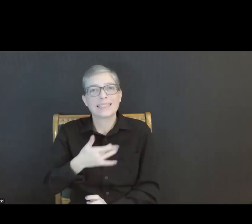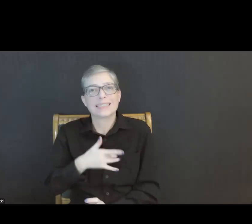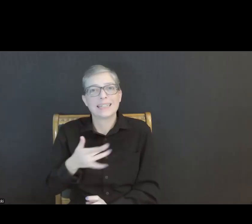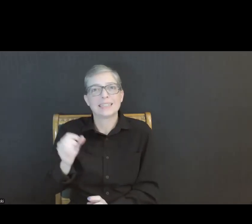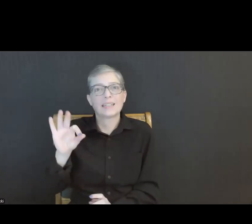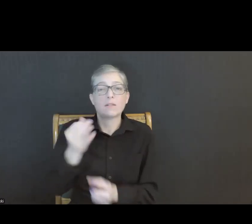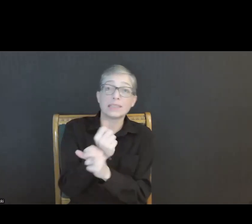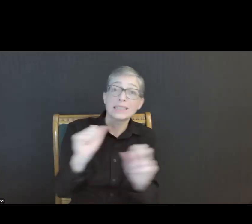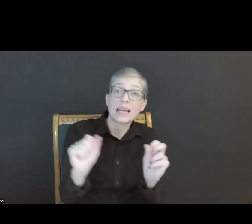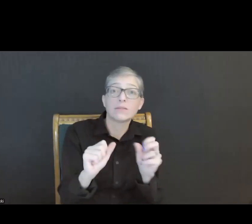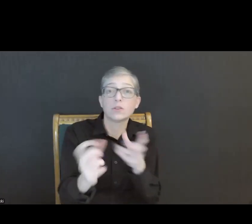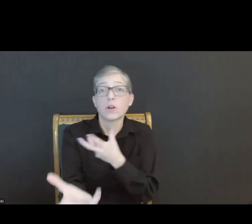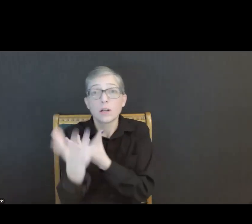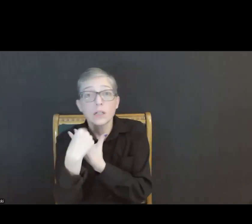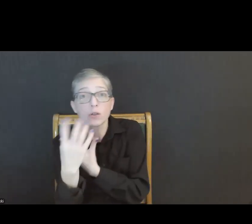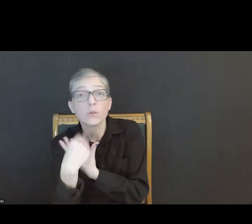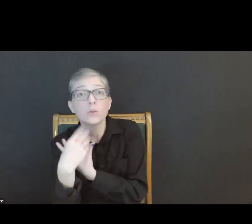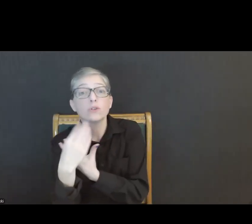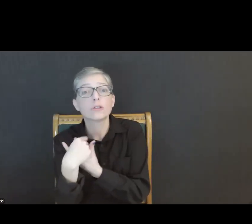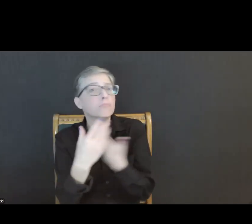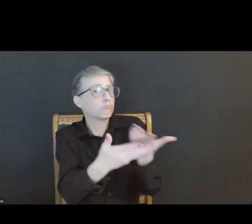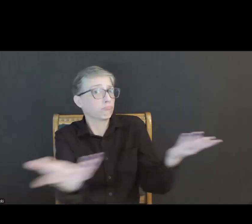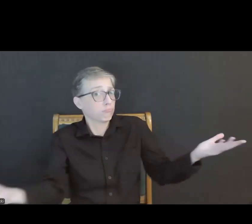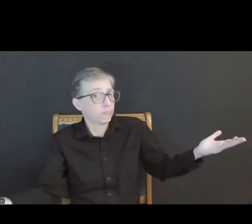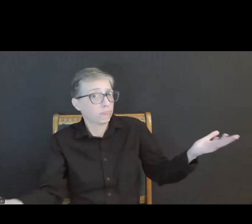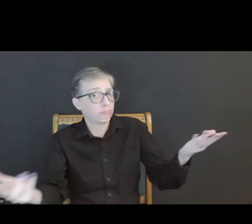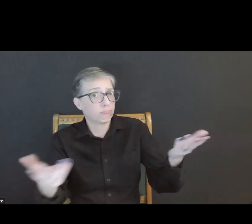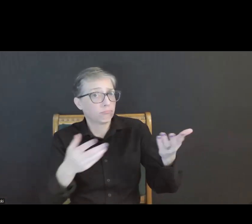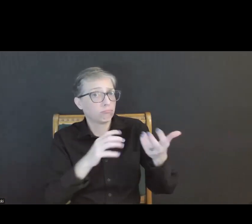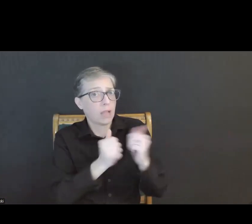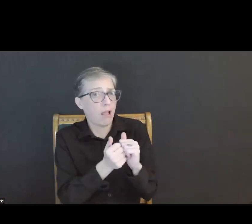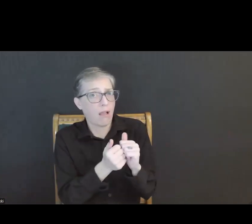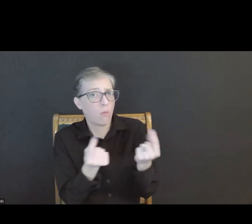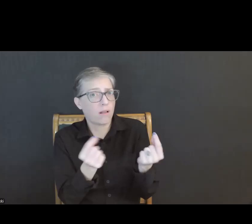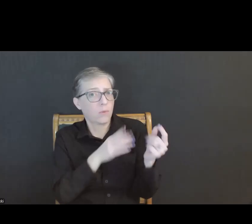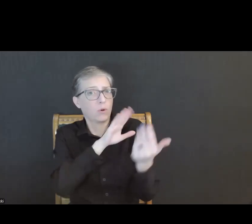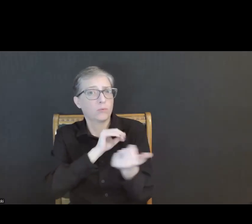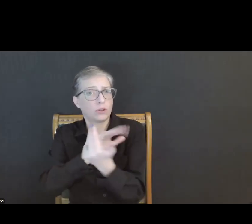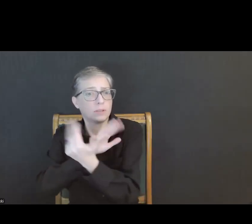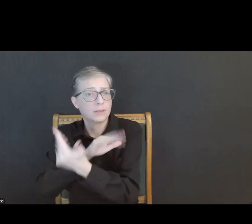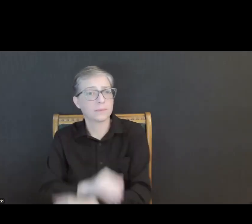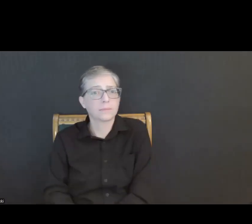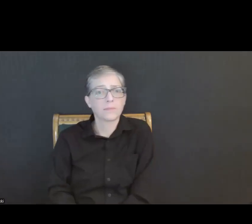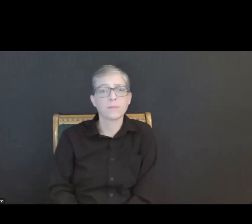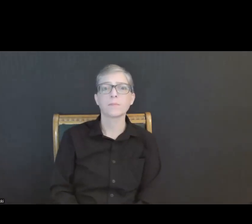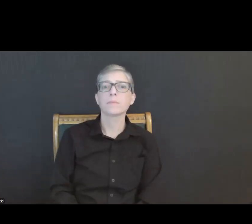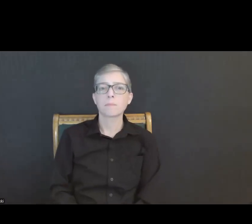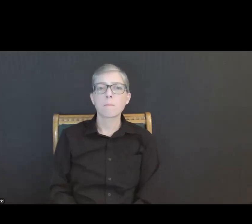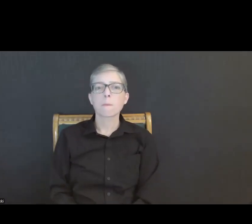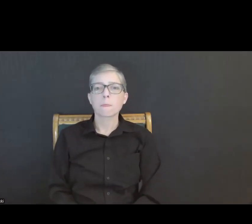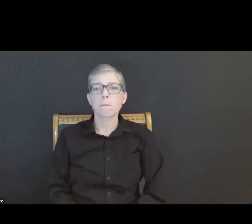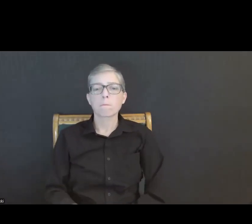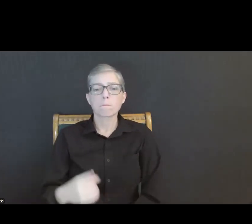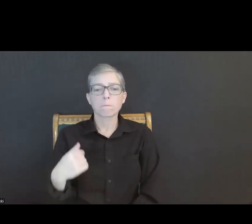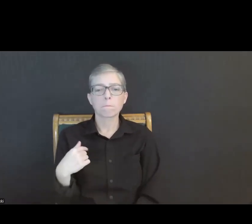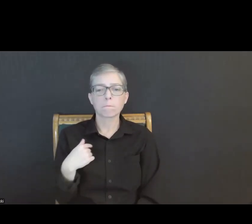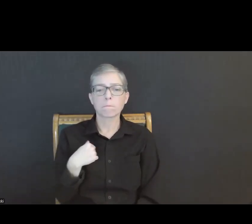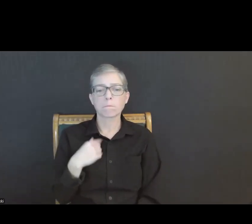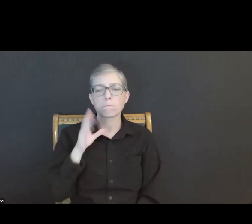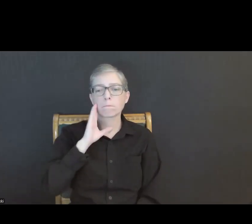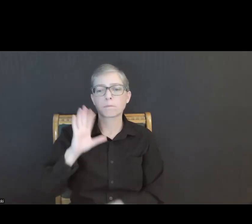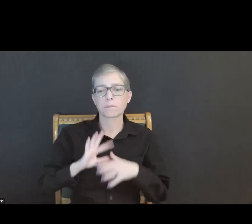that you serve can share a few of those ways I would say that you know for me being um for